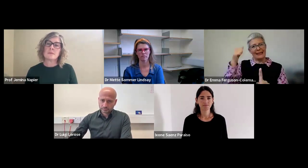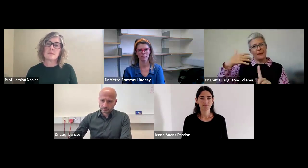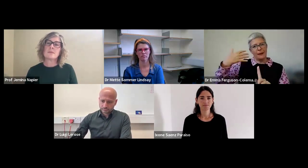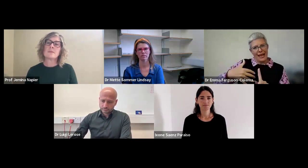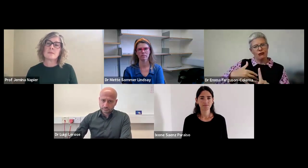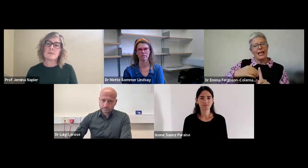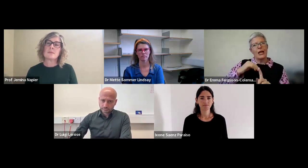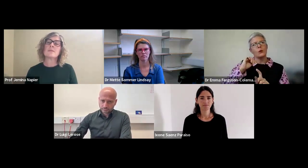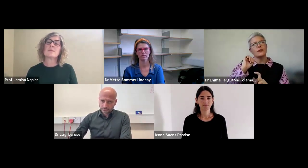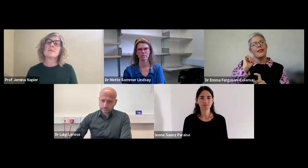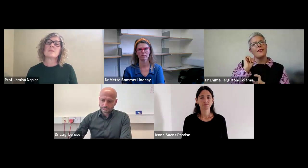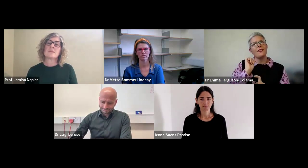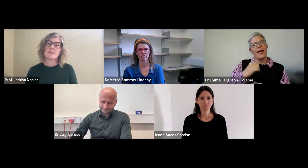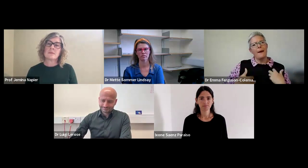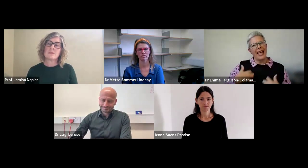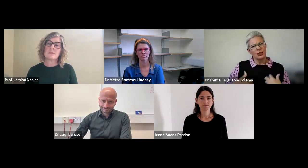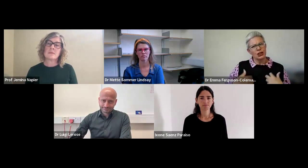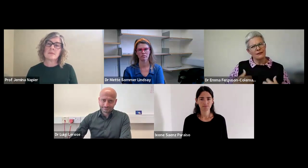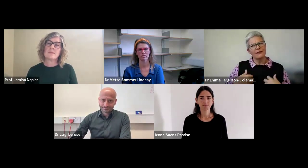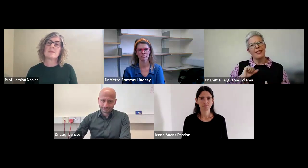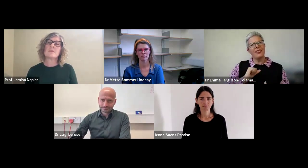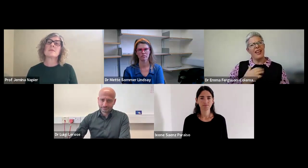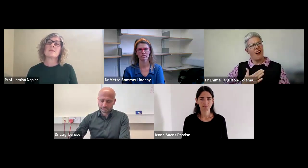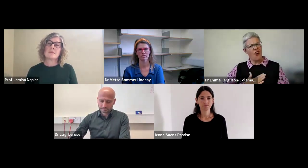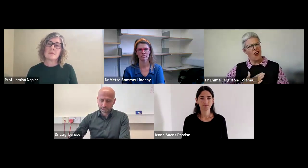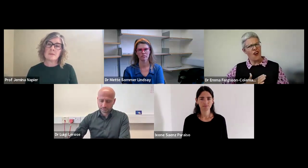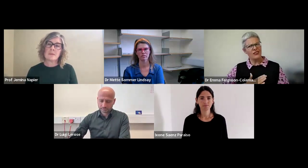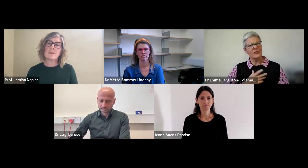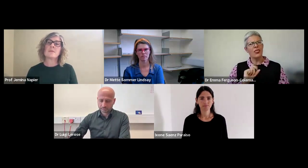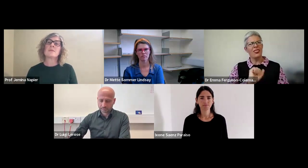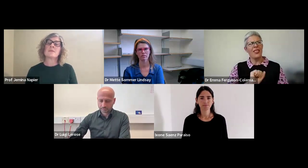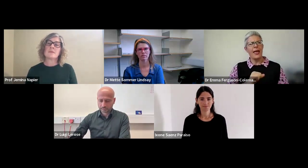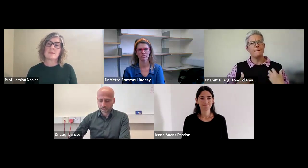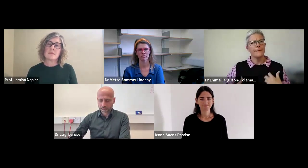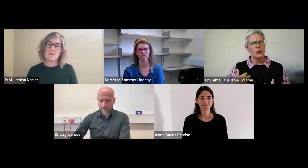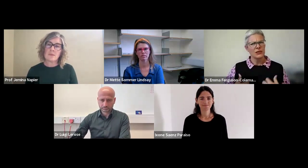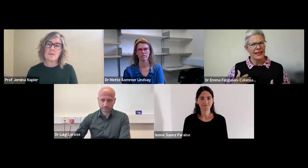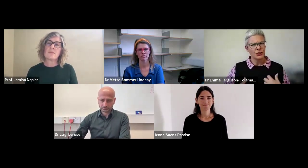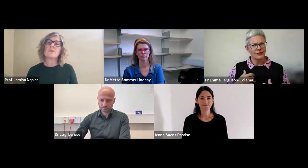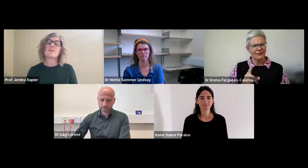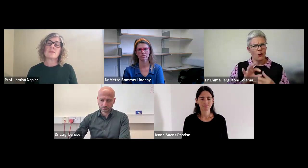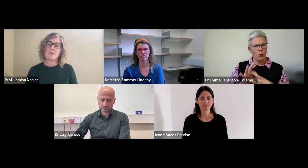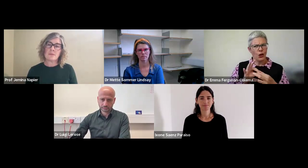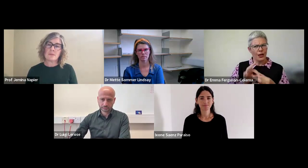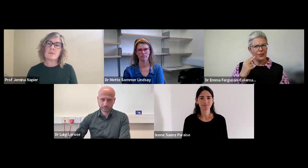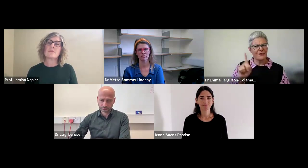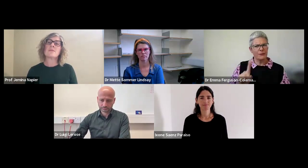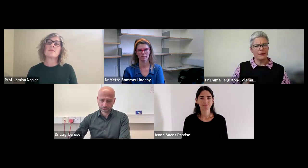the hearing person, their academic background, their passion, their heart, their motivation,